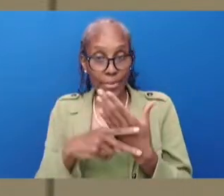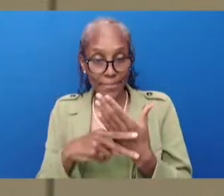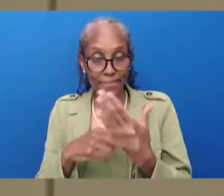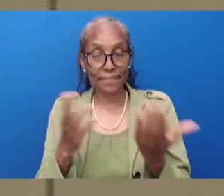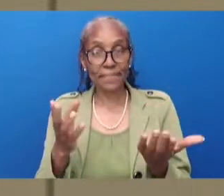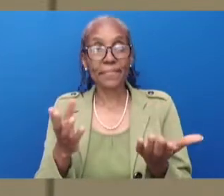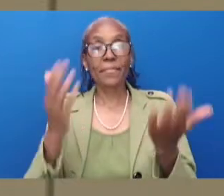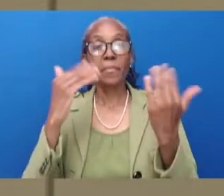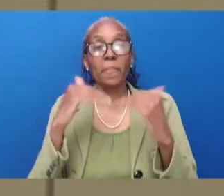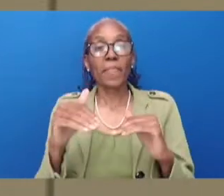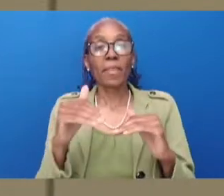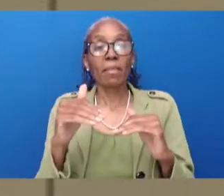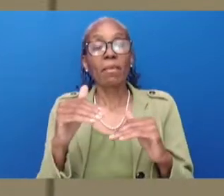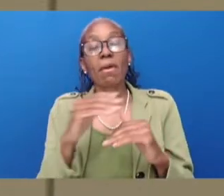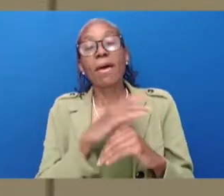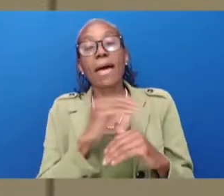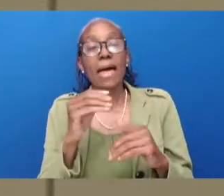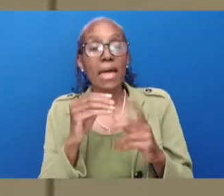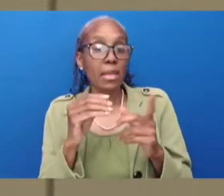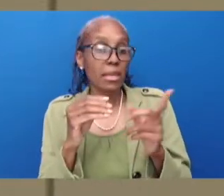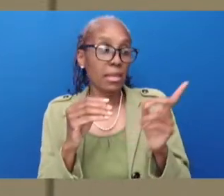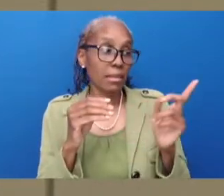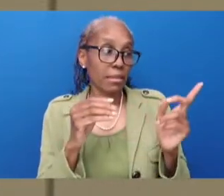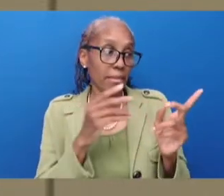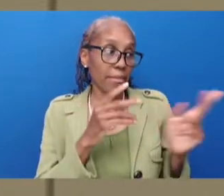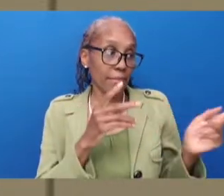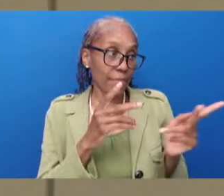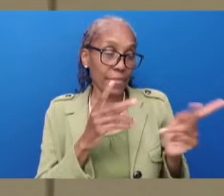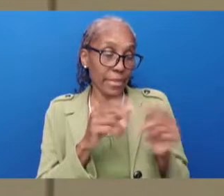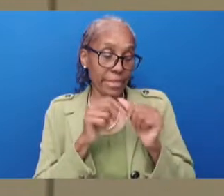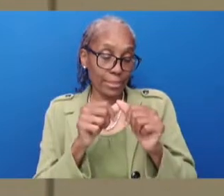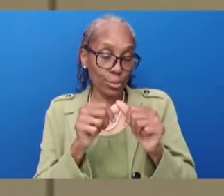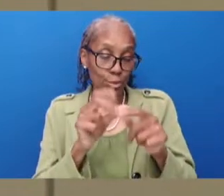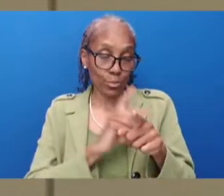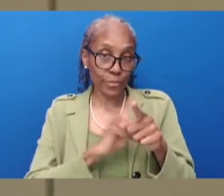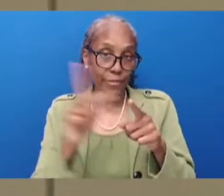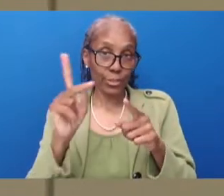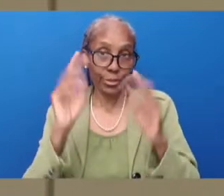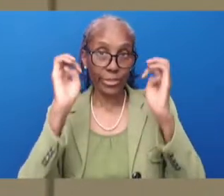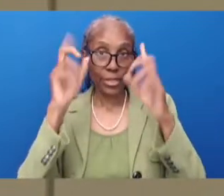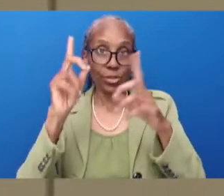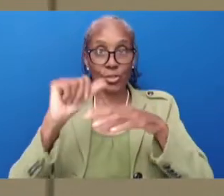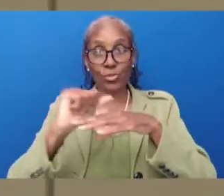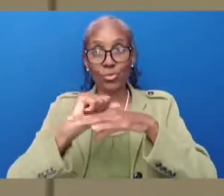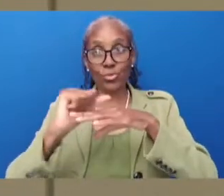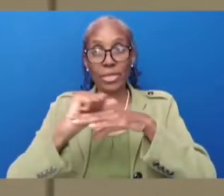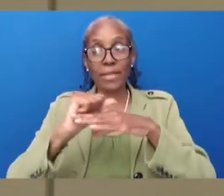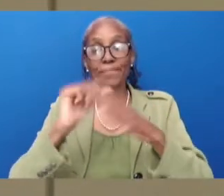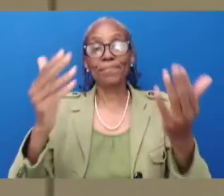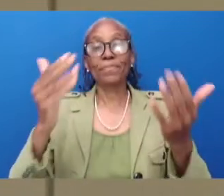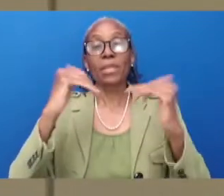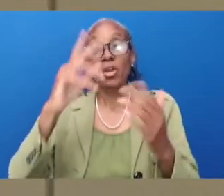NATIONAL RECOGNIZE CERTIFICATION